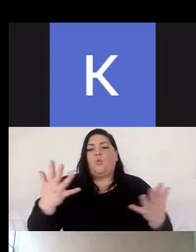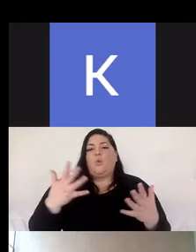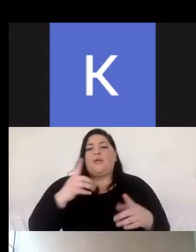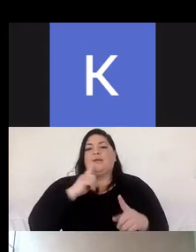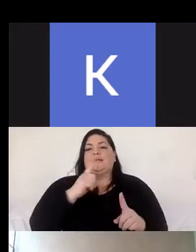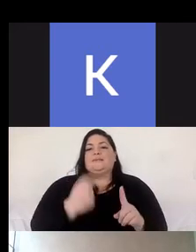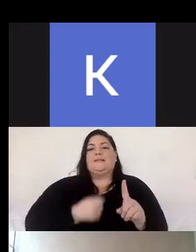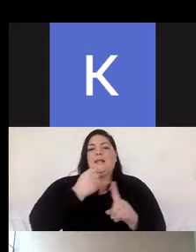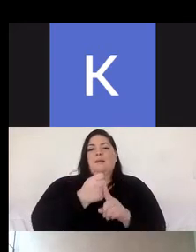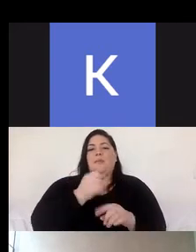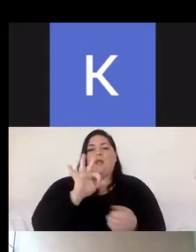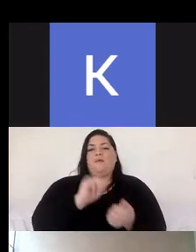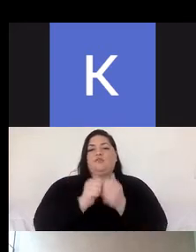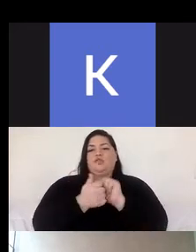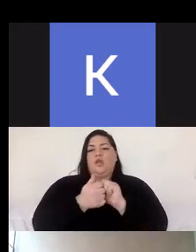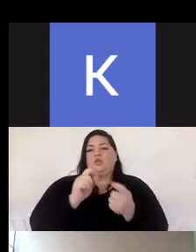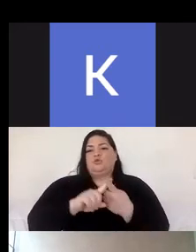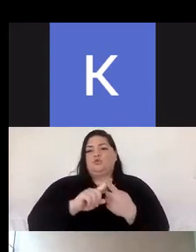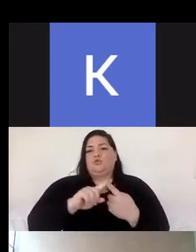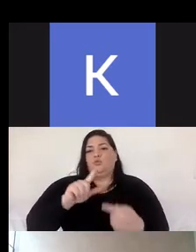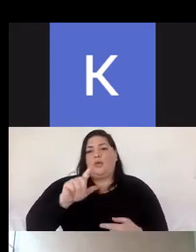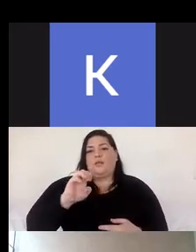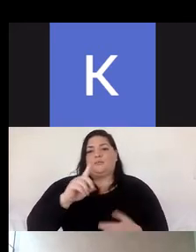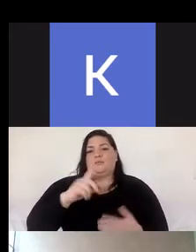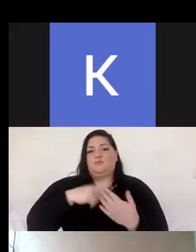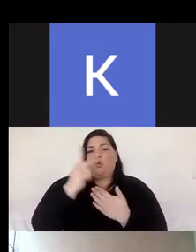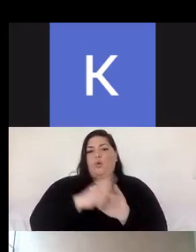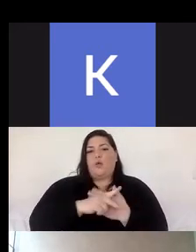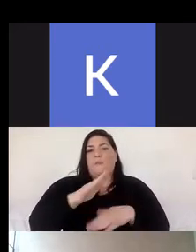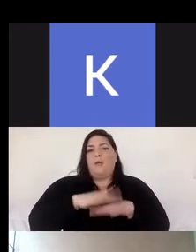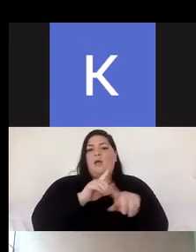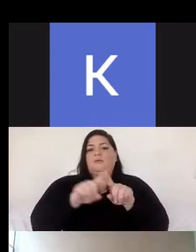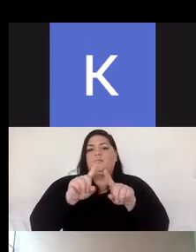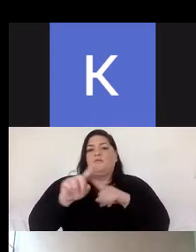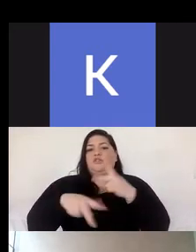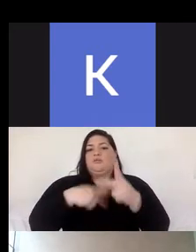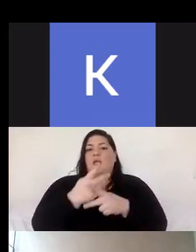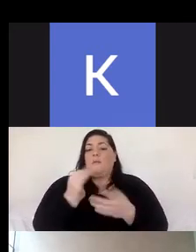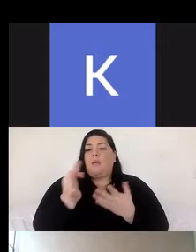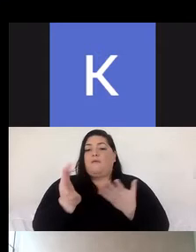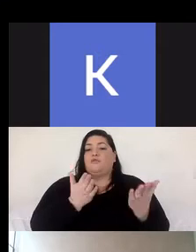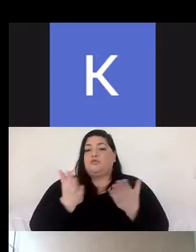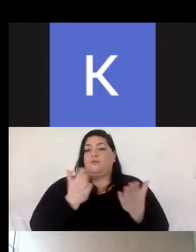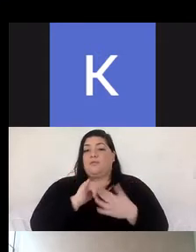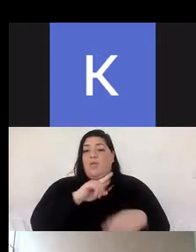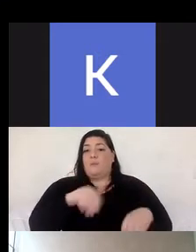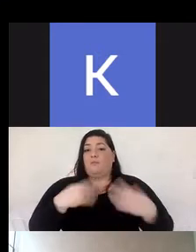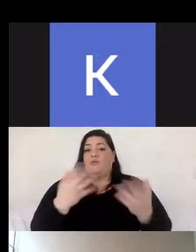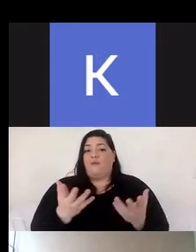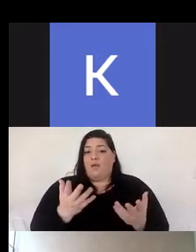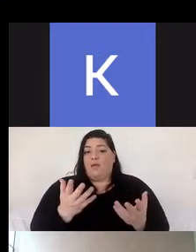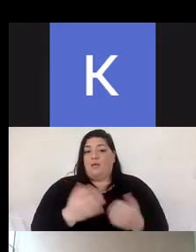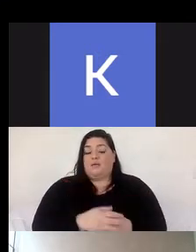to the LAV program on types of services provided and volume of services?